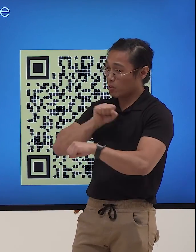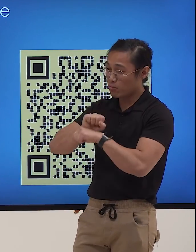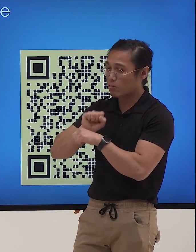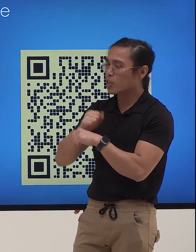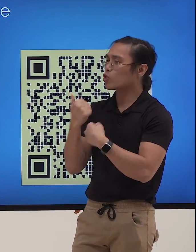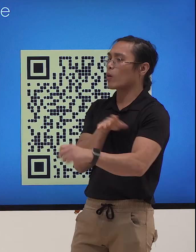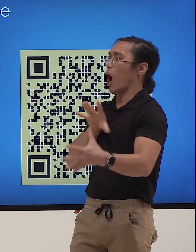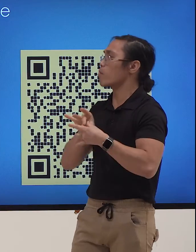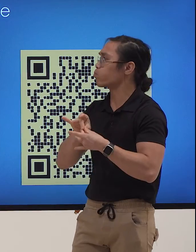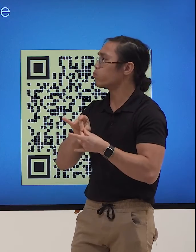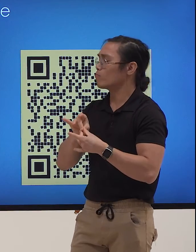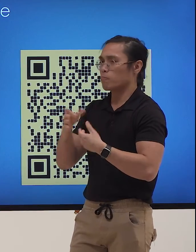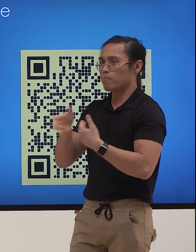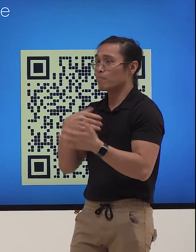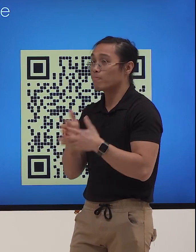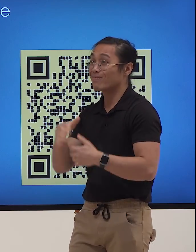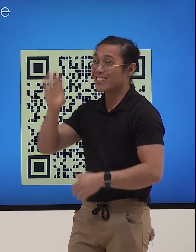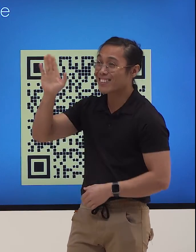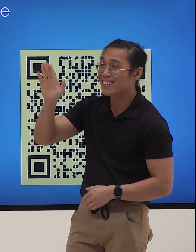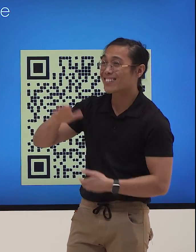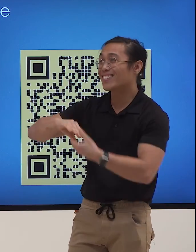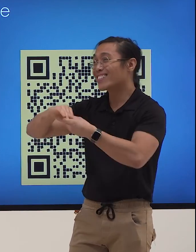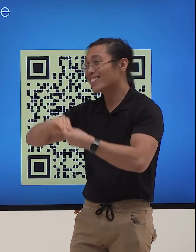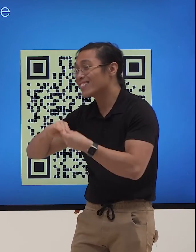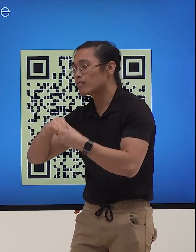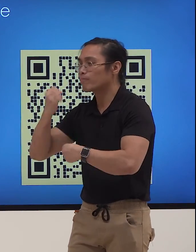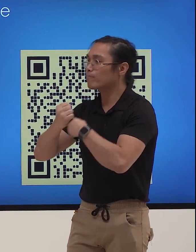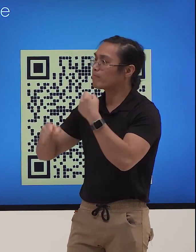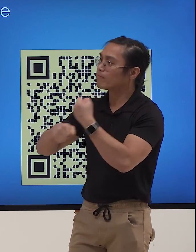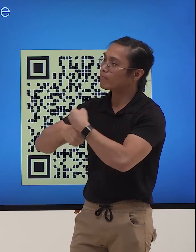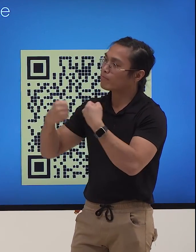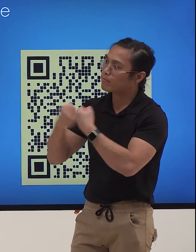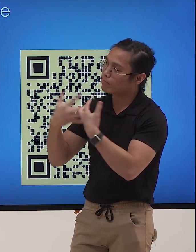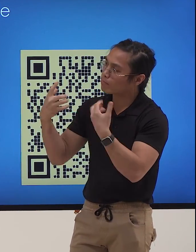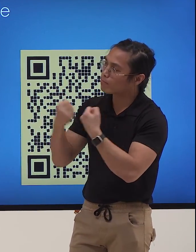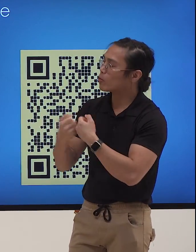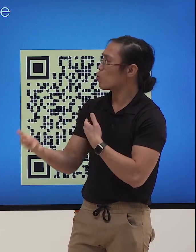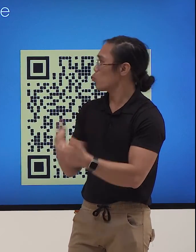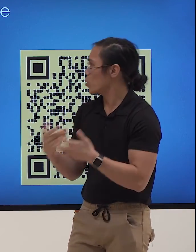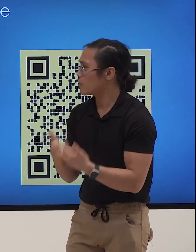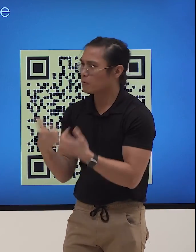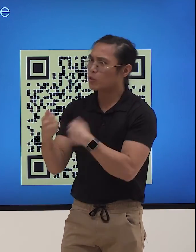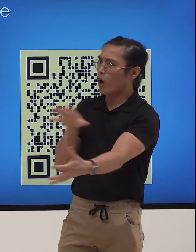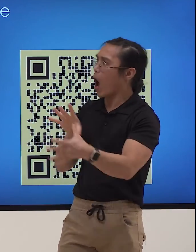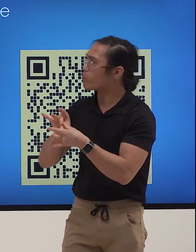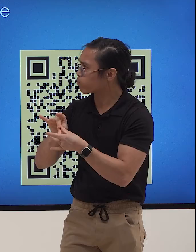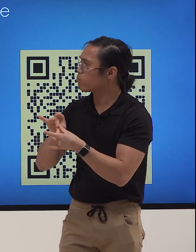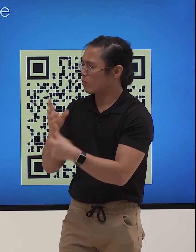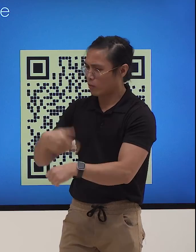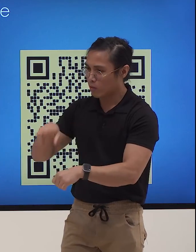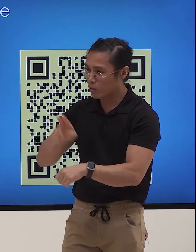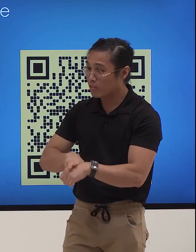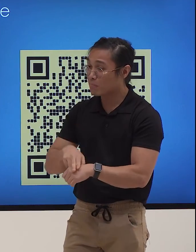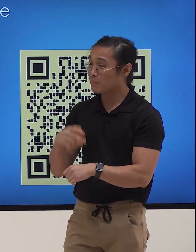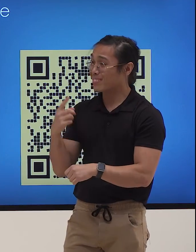a level of engagement there, whatever it takes to make sure that there are-- there's engagement. But there are certain situations where...